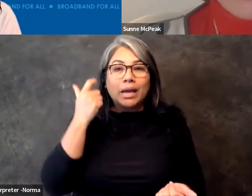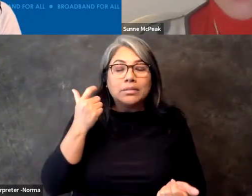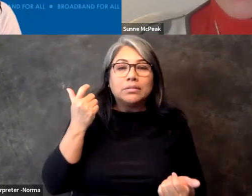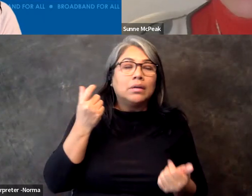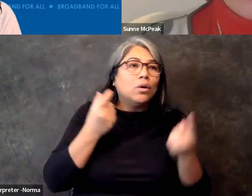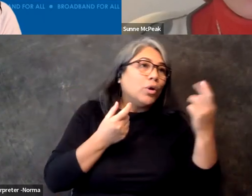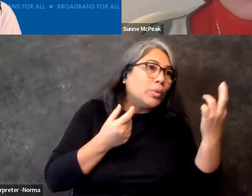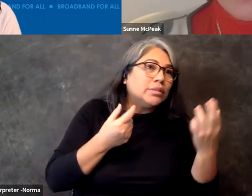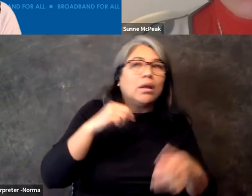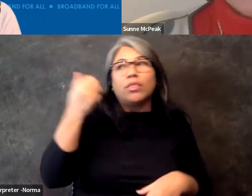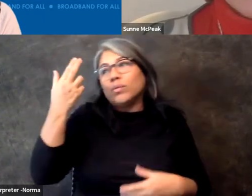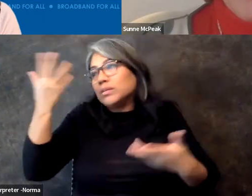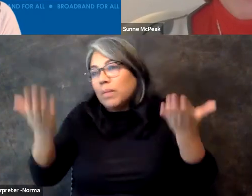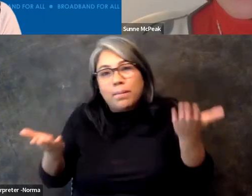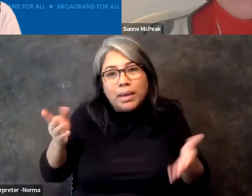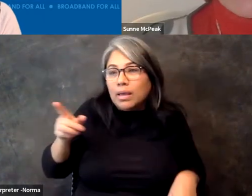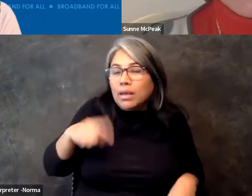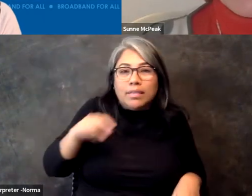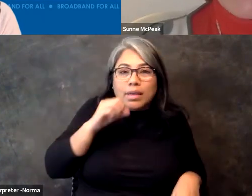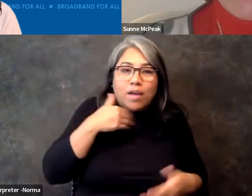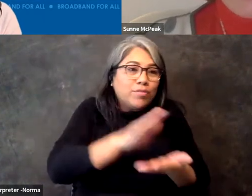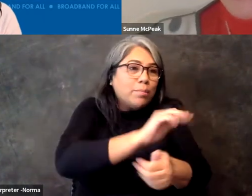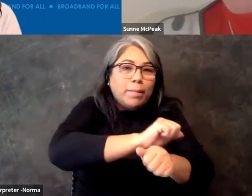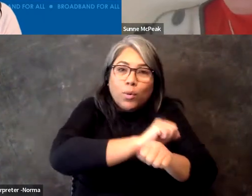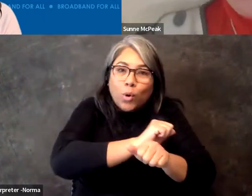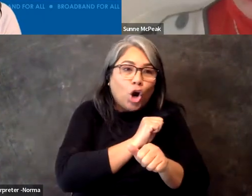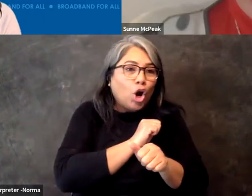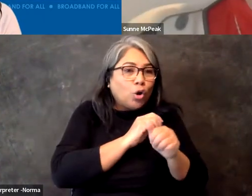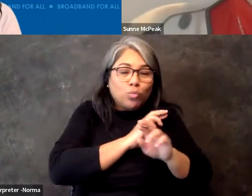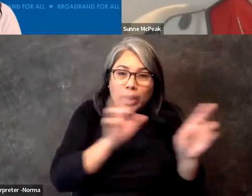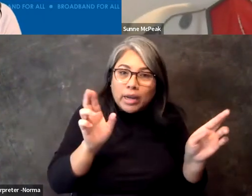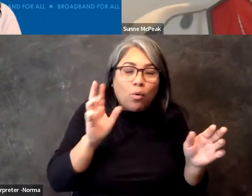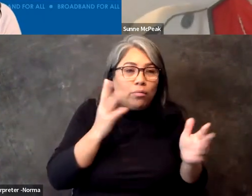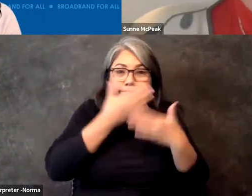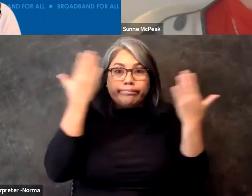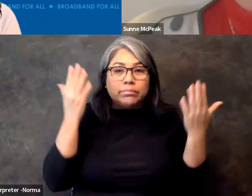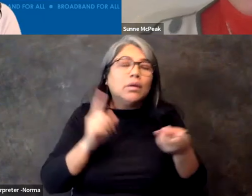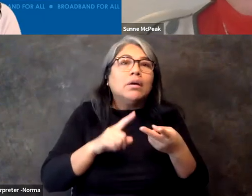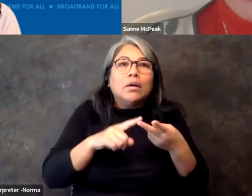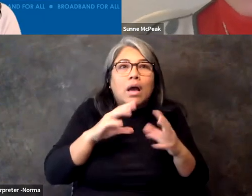they might not have the a paperwork. Initially, they don't have access to the Internet at home